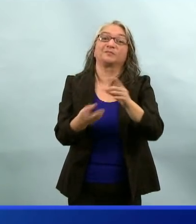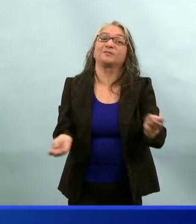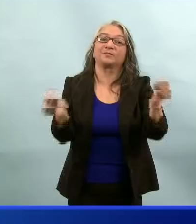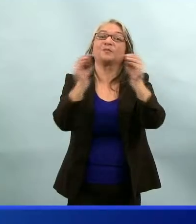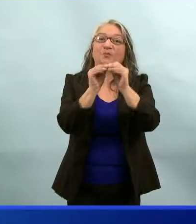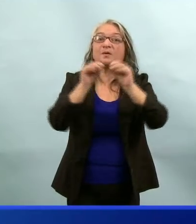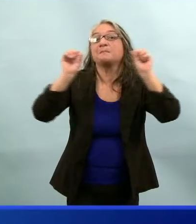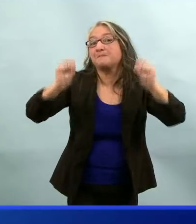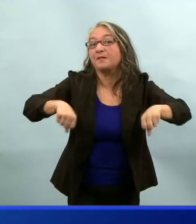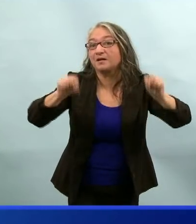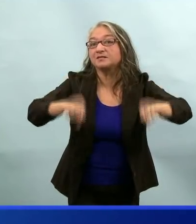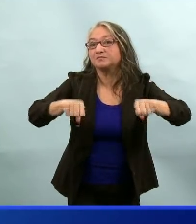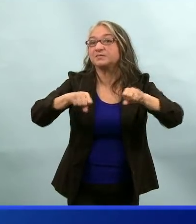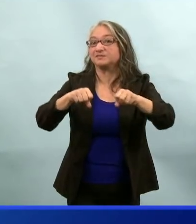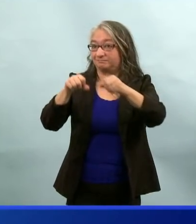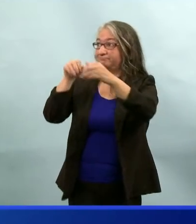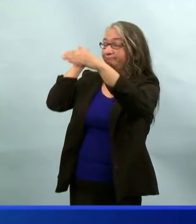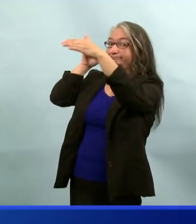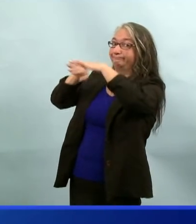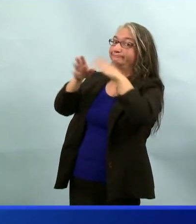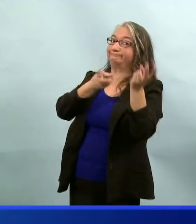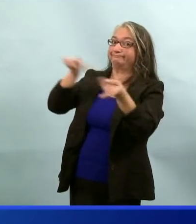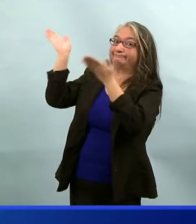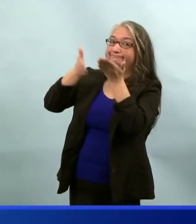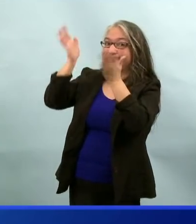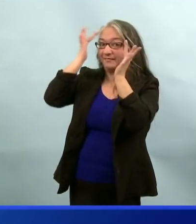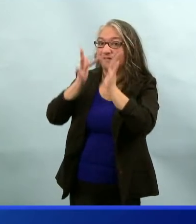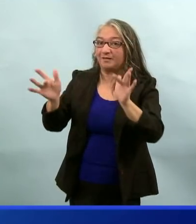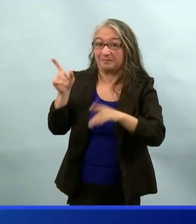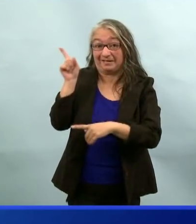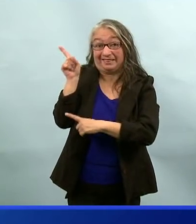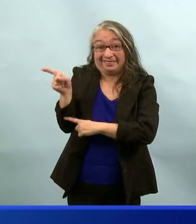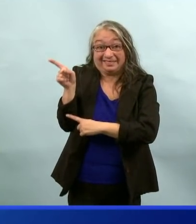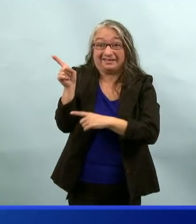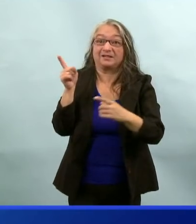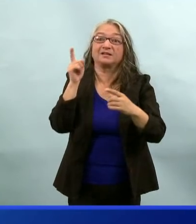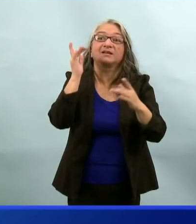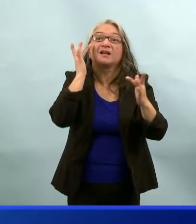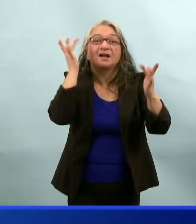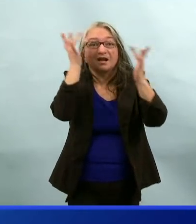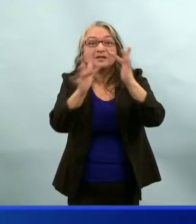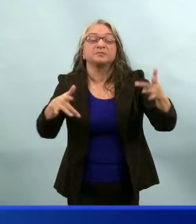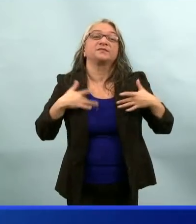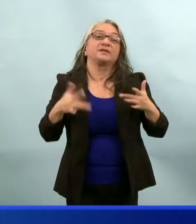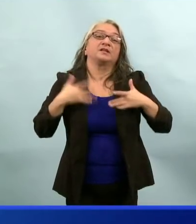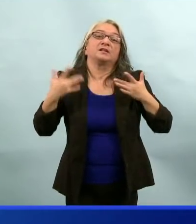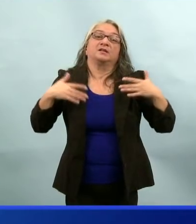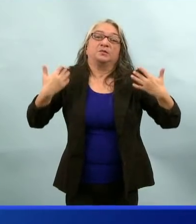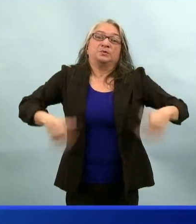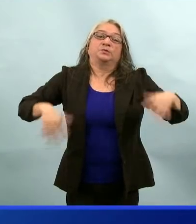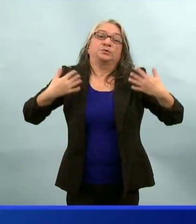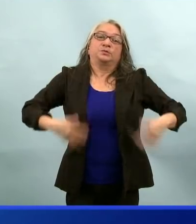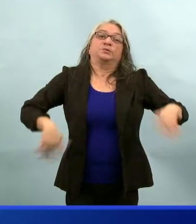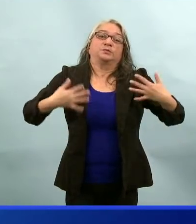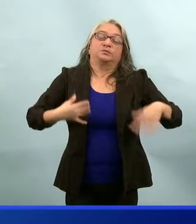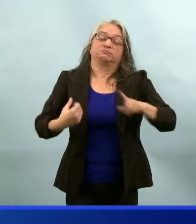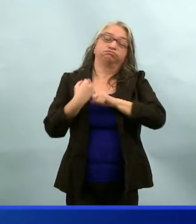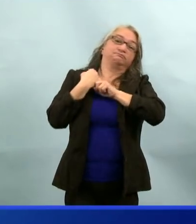it's getting really hard for our teams to see the finish line so i want to say a sincere thank you